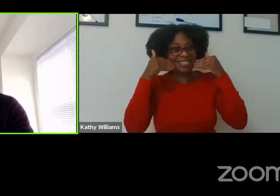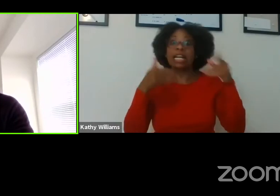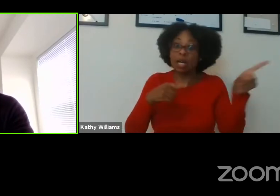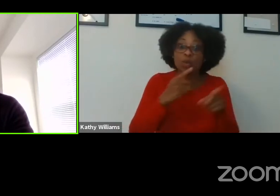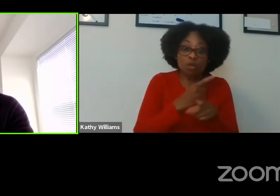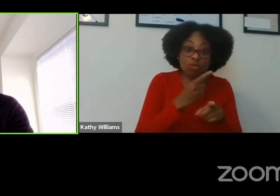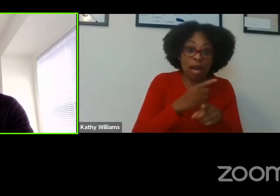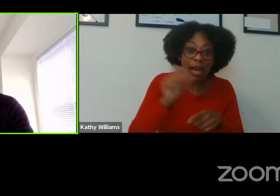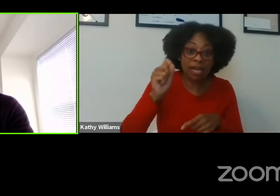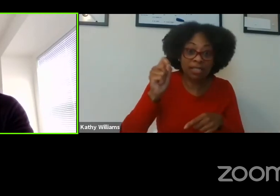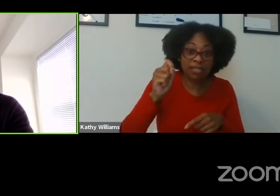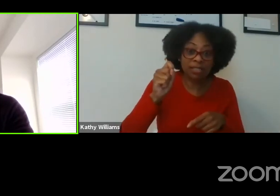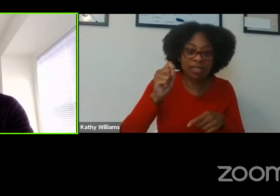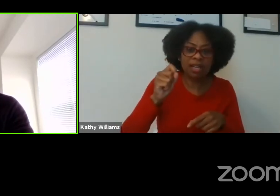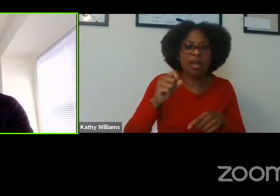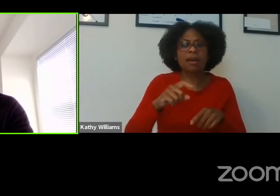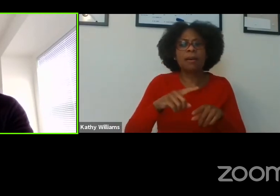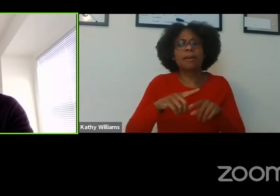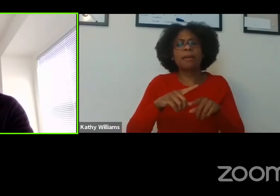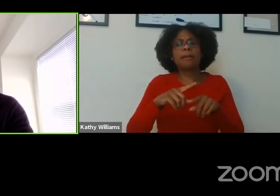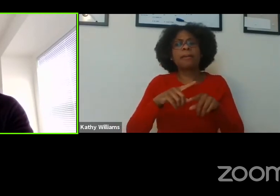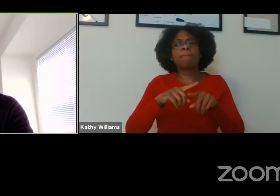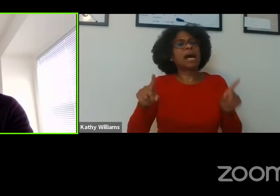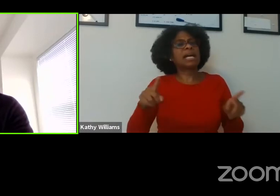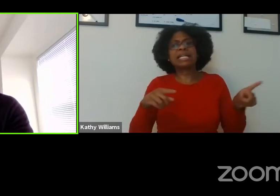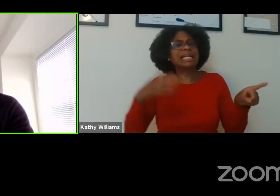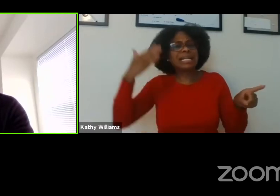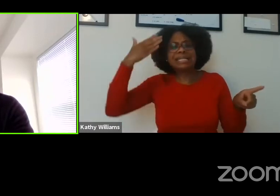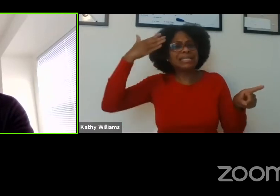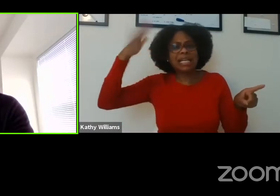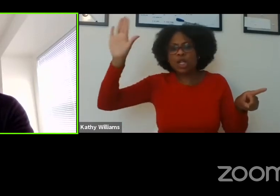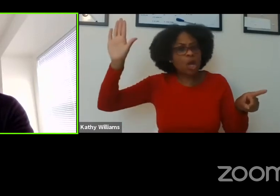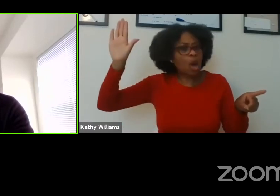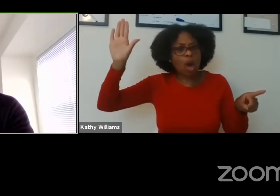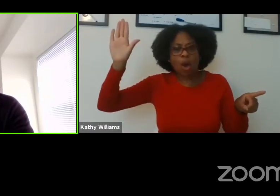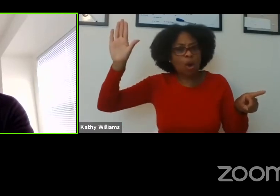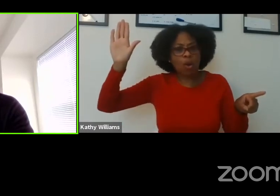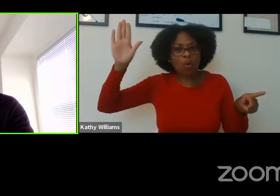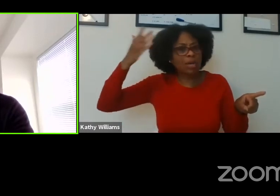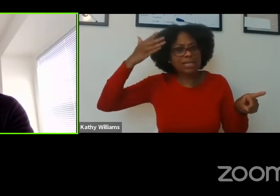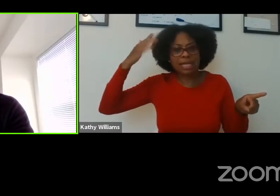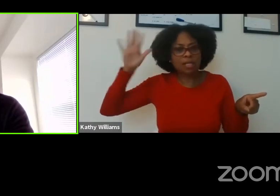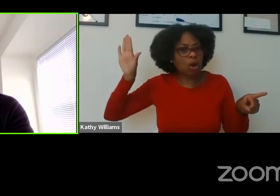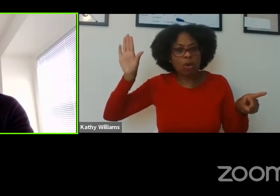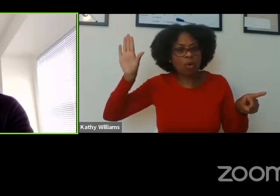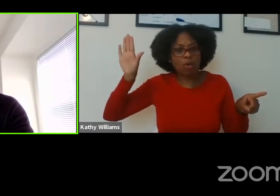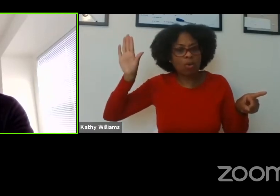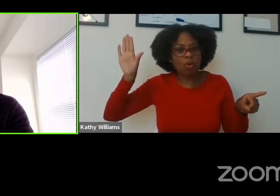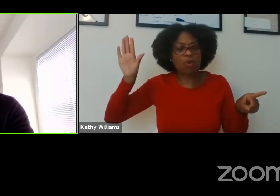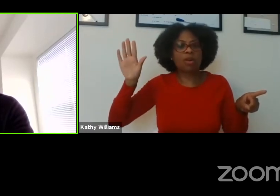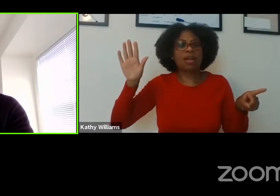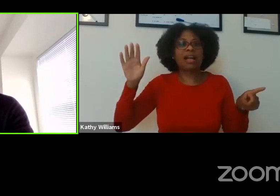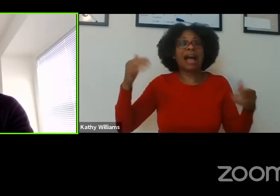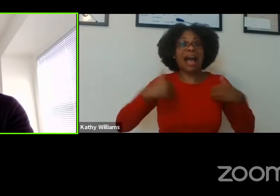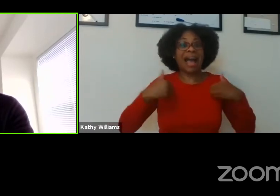but it was just because, like, he didn't know that I had this backpack,